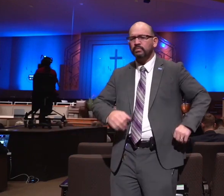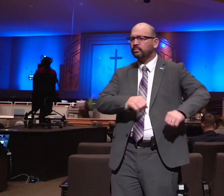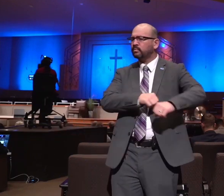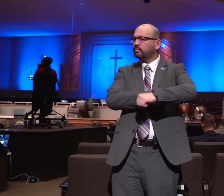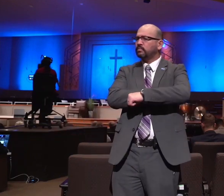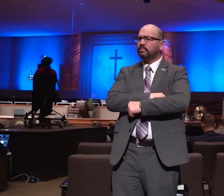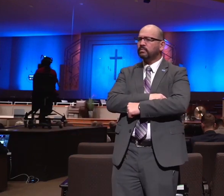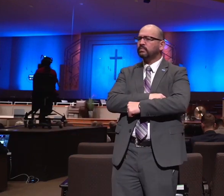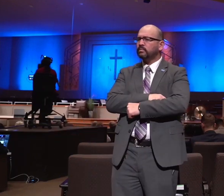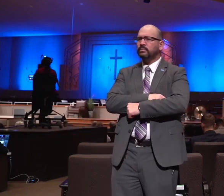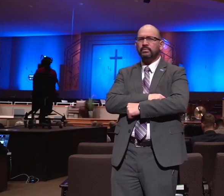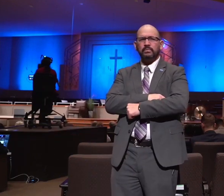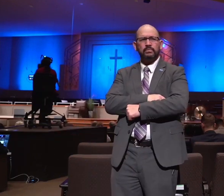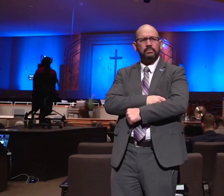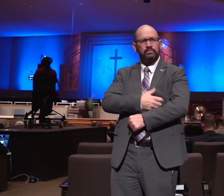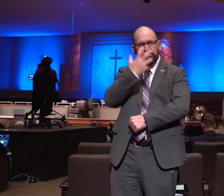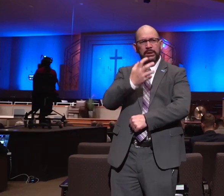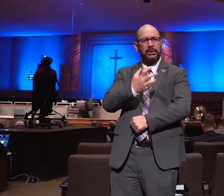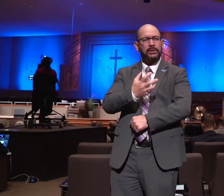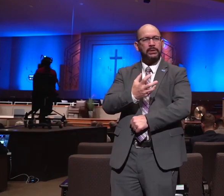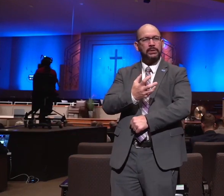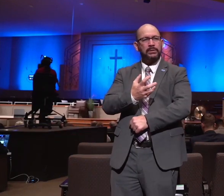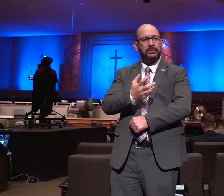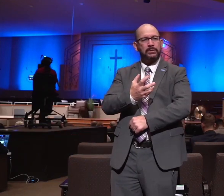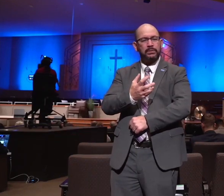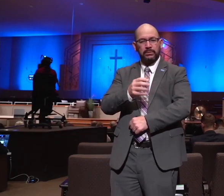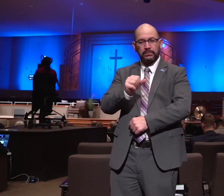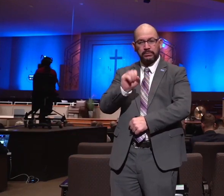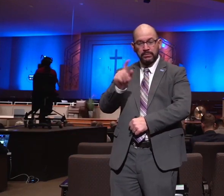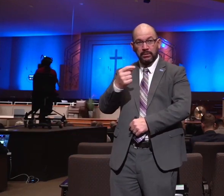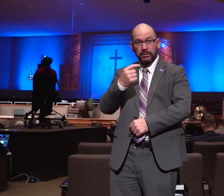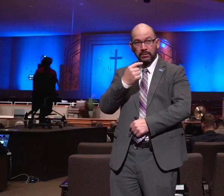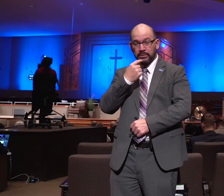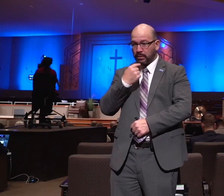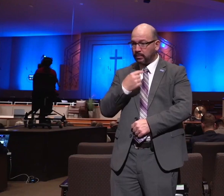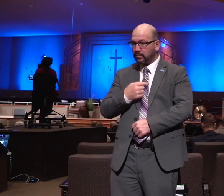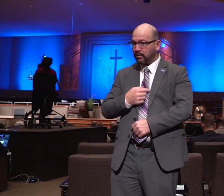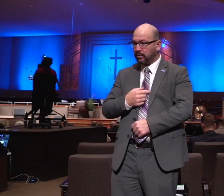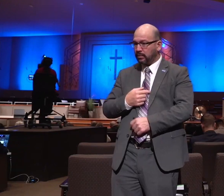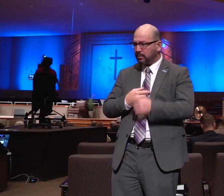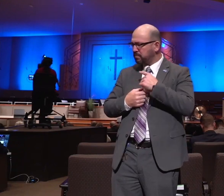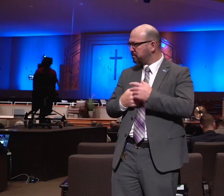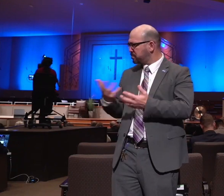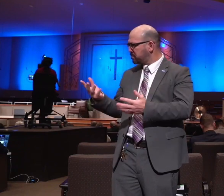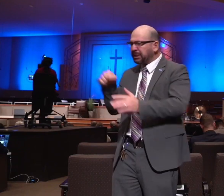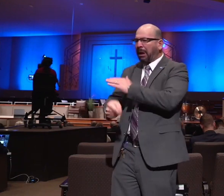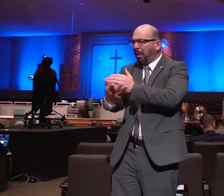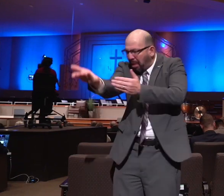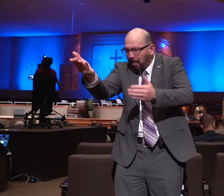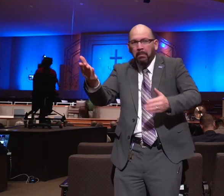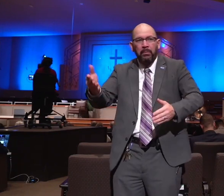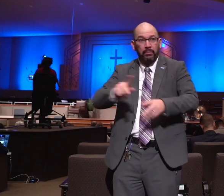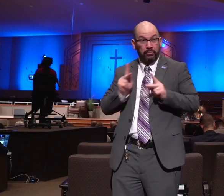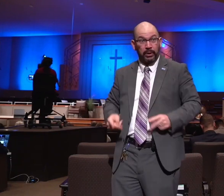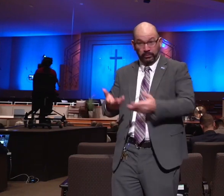on David Saul says to his footmen and soldiers with him